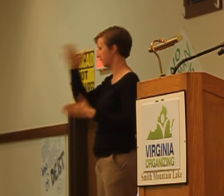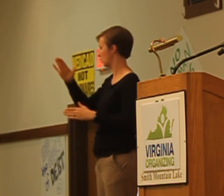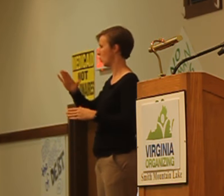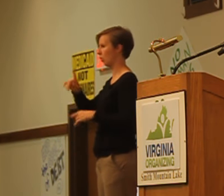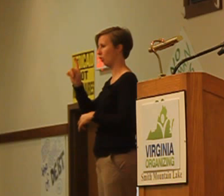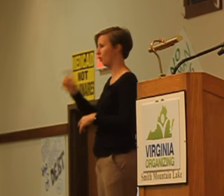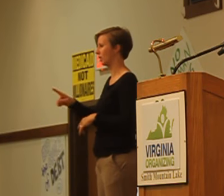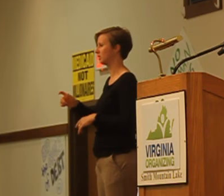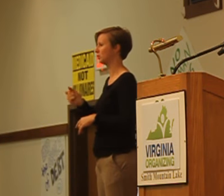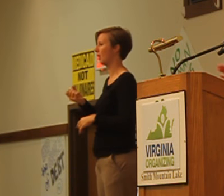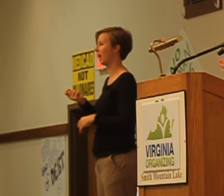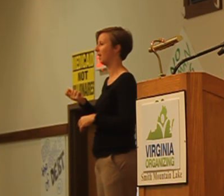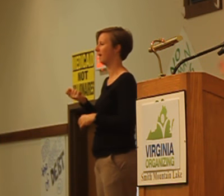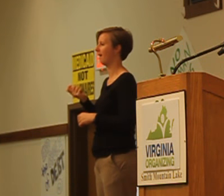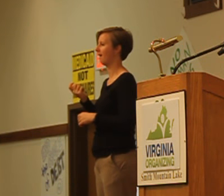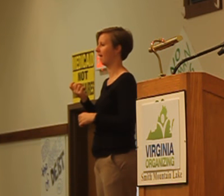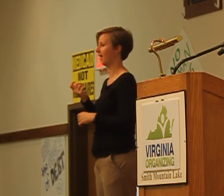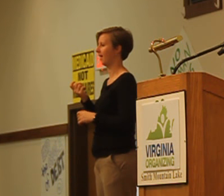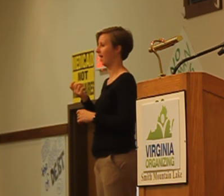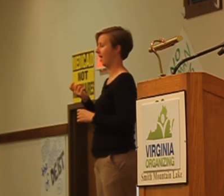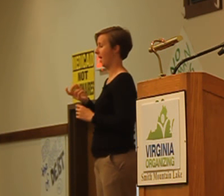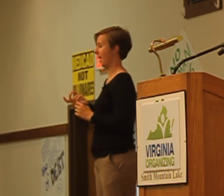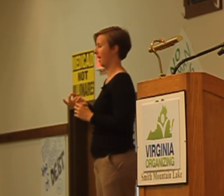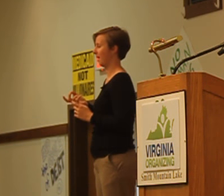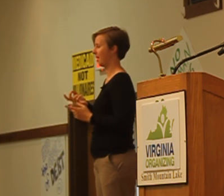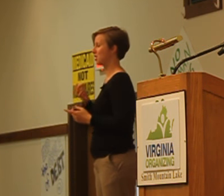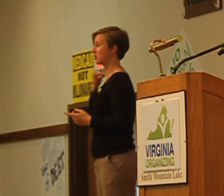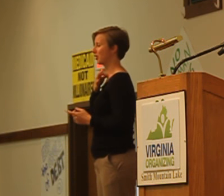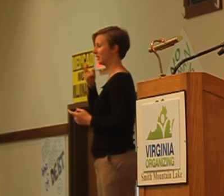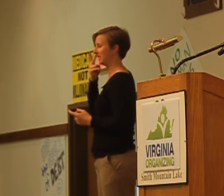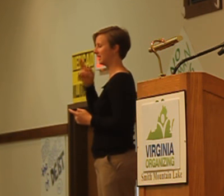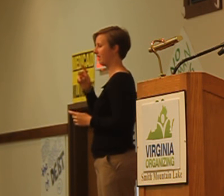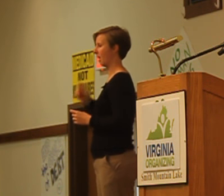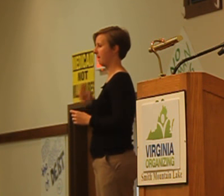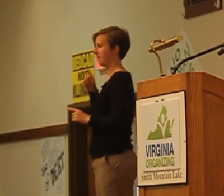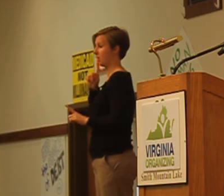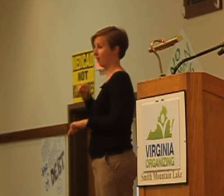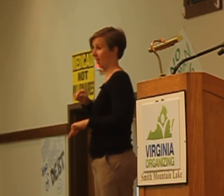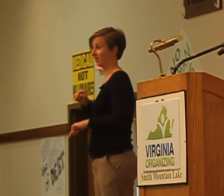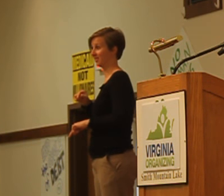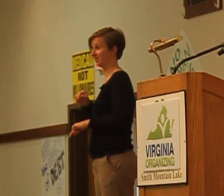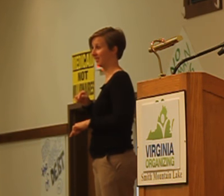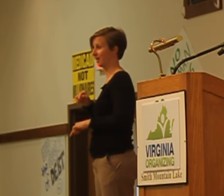so it was interesting to so their immediate reactions, but everyone else, we knew them.